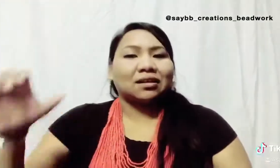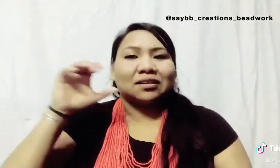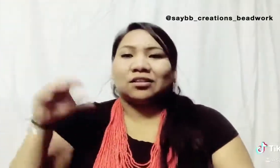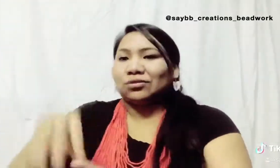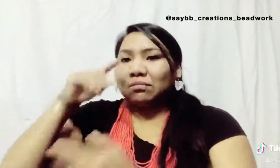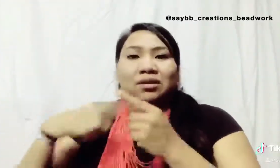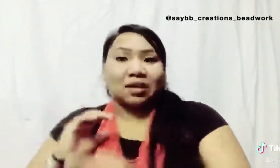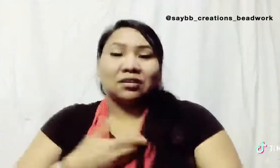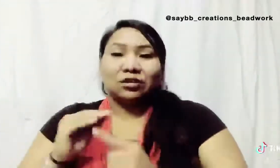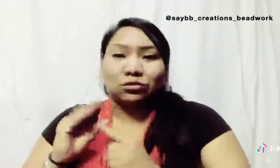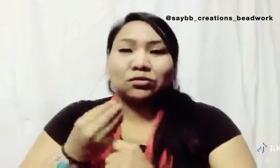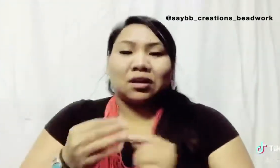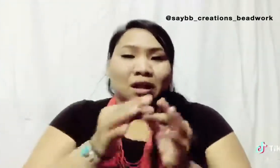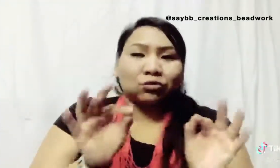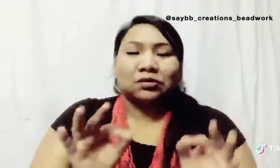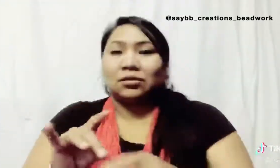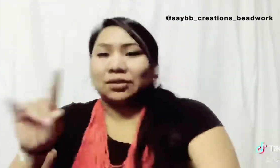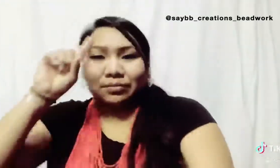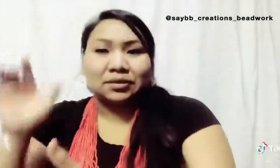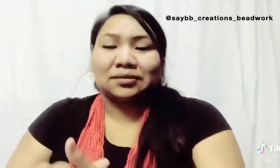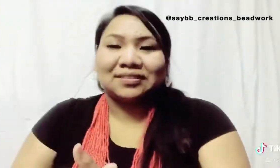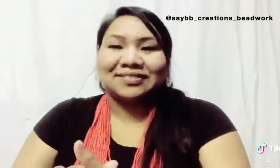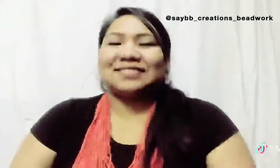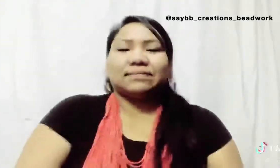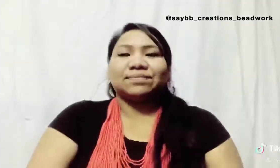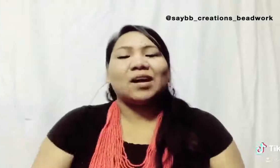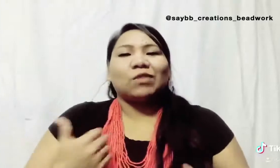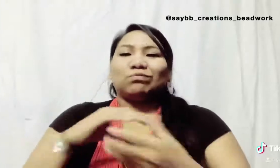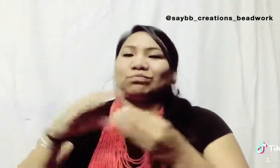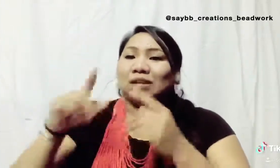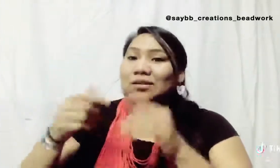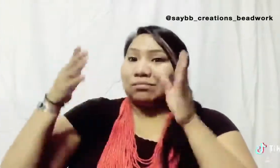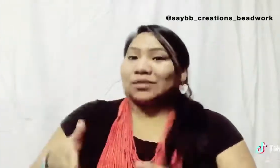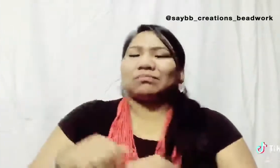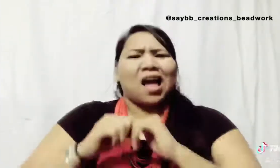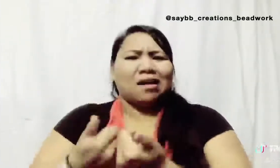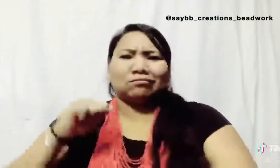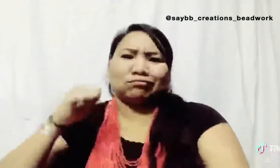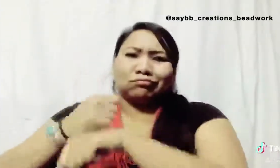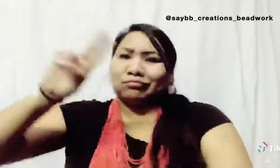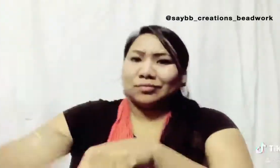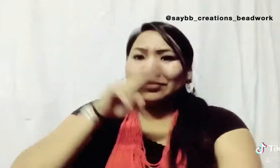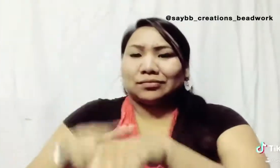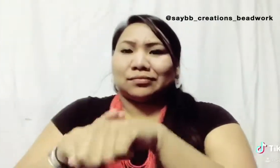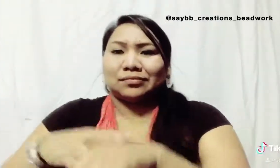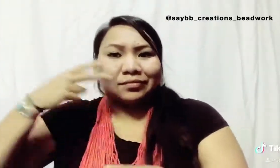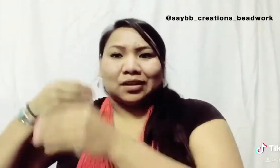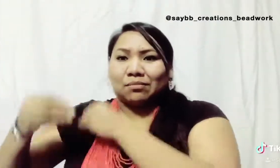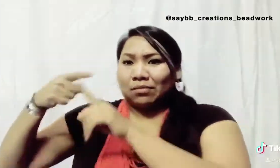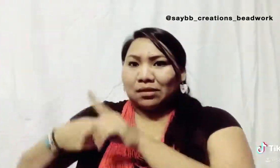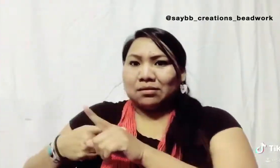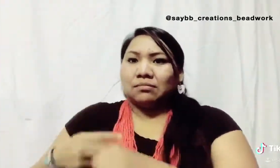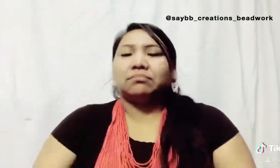Listen and learn about our culture, languages, and spiritual beliefs. I’d like to share a history about a person, and how the month came into fruition.